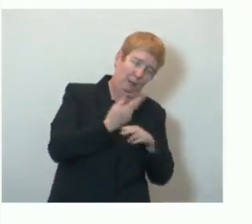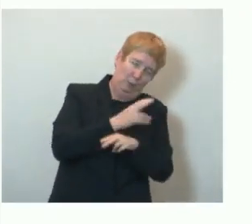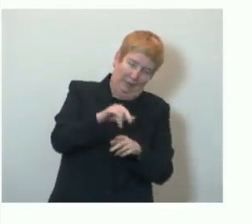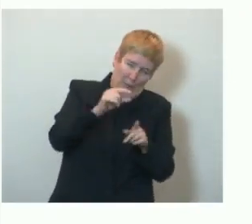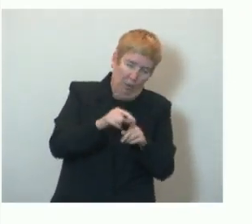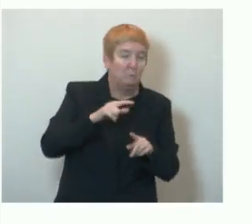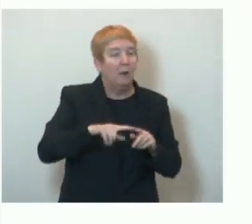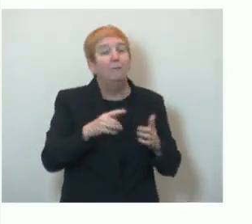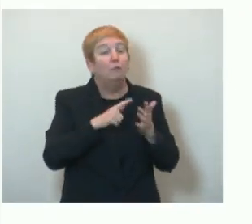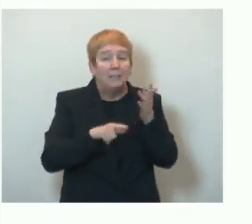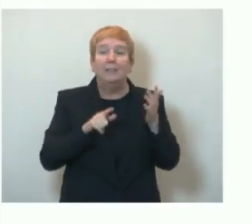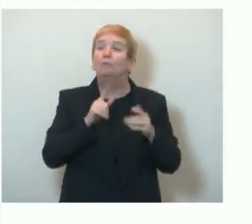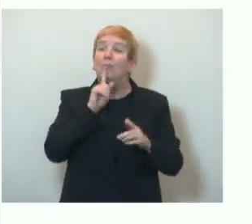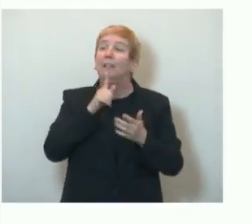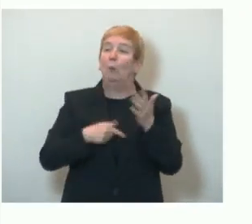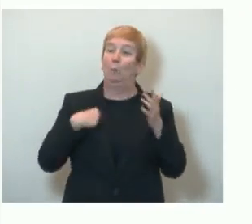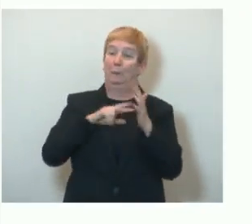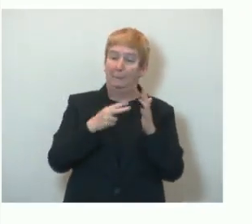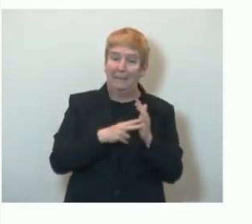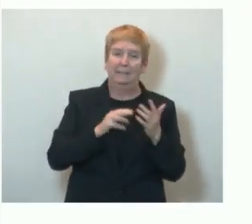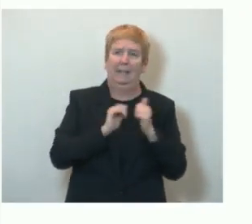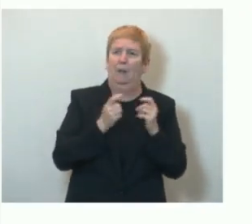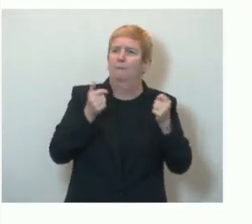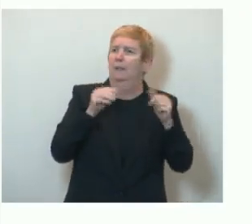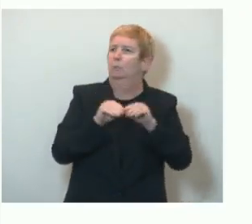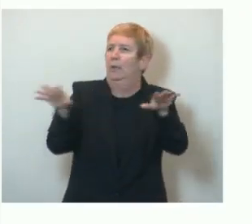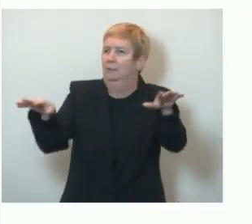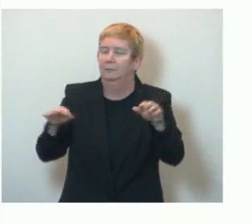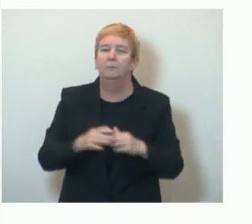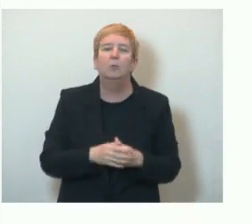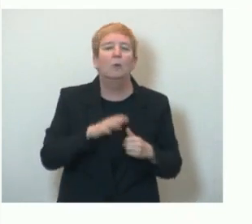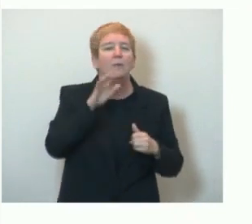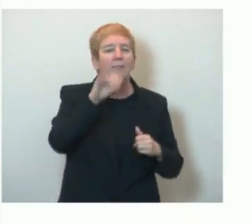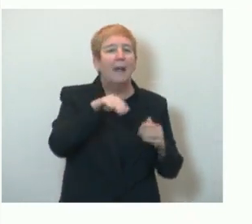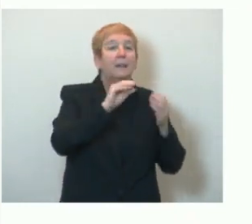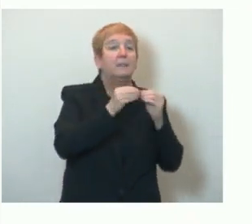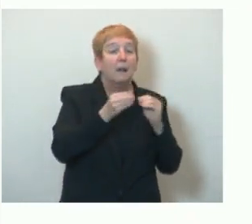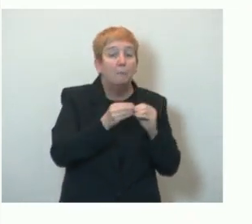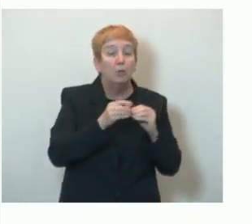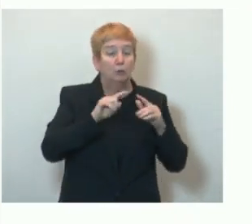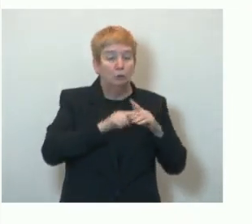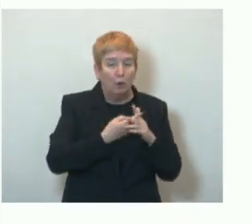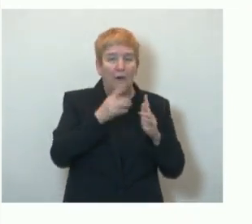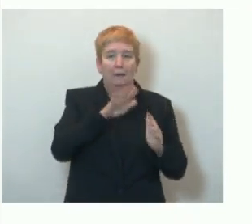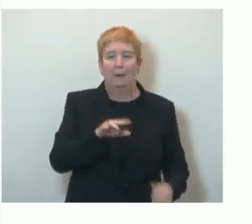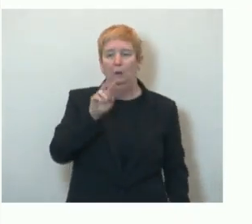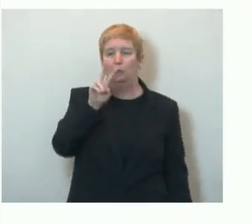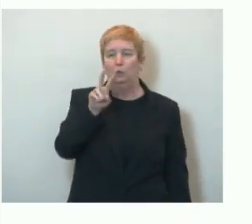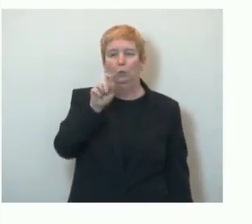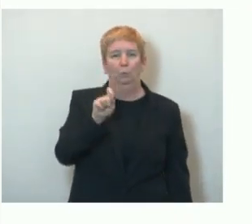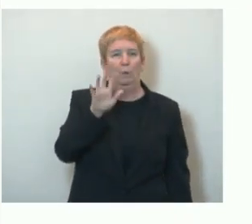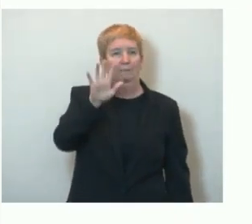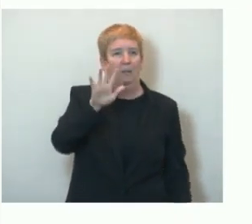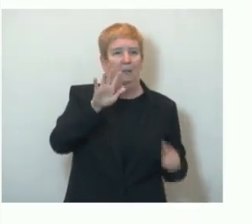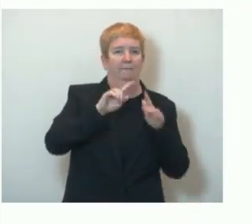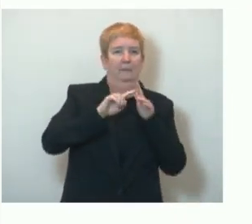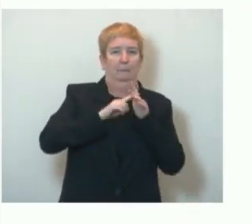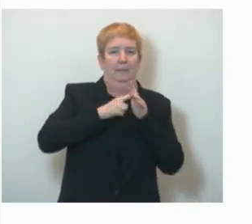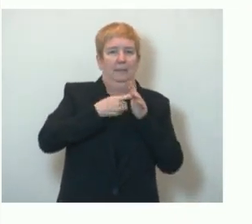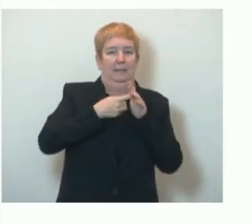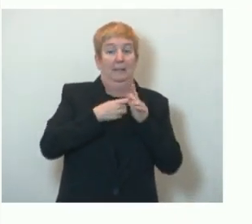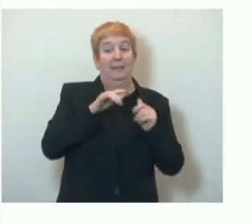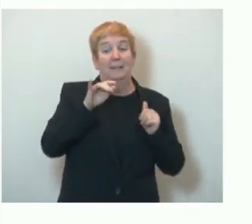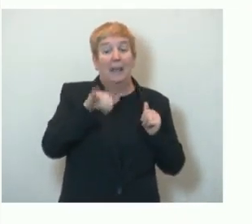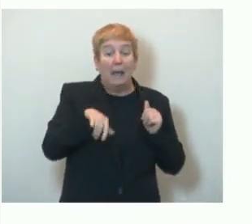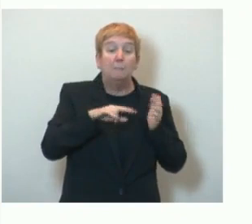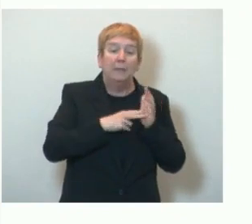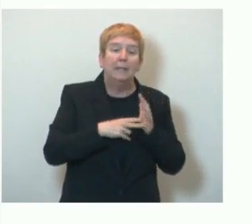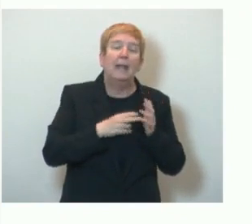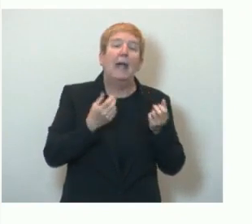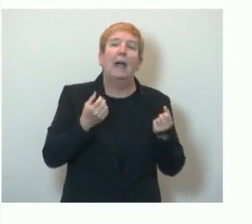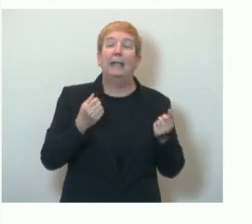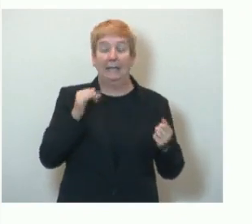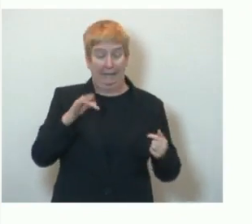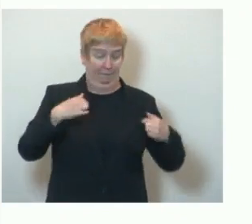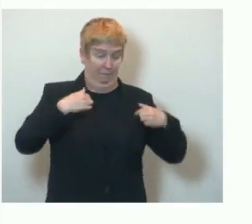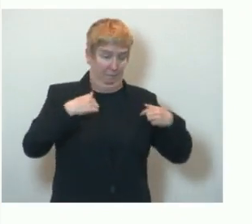THREE EPIDEMIOLOGISTS IN THE OFFICE, BUT IN THE REALITY I MEAN, BUT FOR THE REST OF US, WE JUST CALLED THE RATE OF SPENT SPREAD AND IT REALLY THAT NUMBER YOU CAN SEE ACTUALLY STARTED